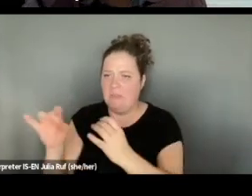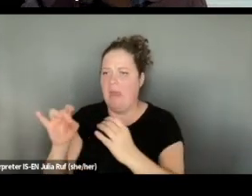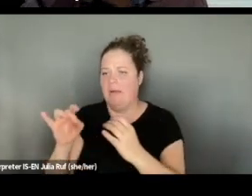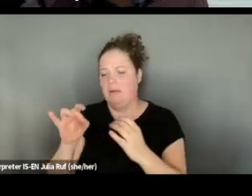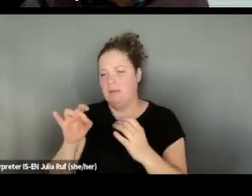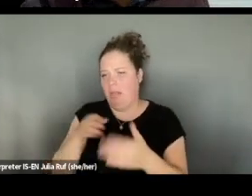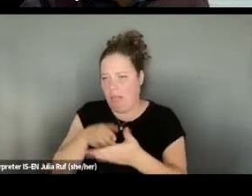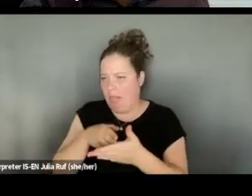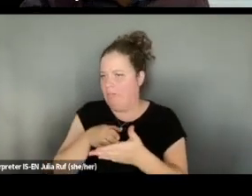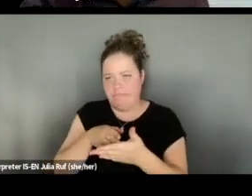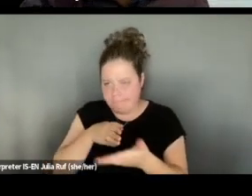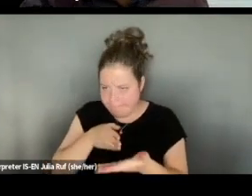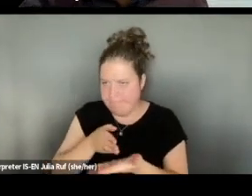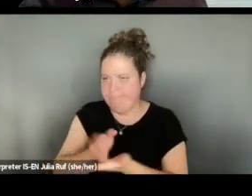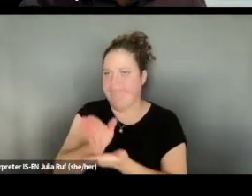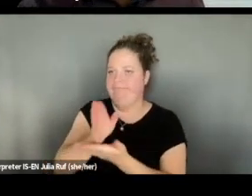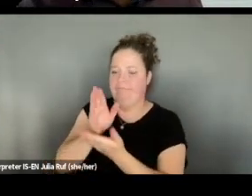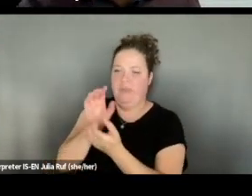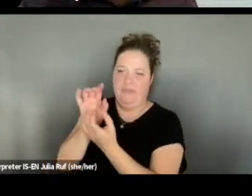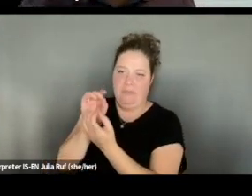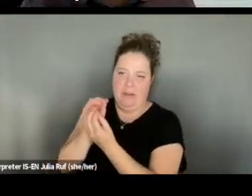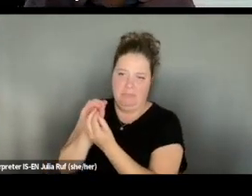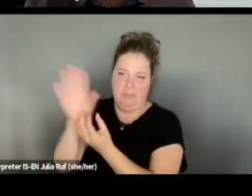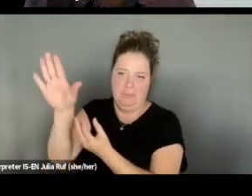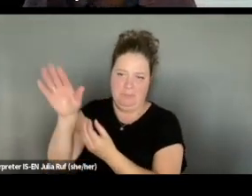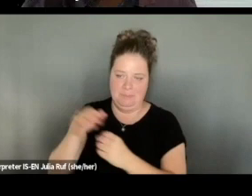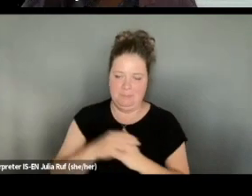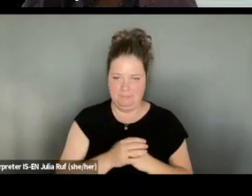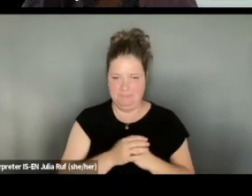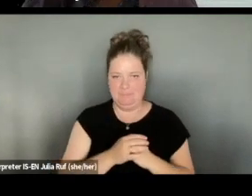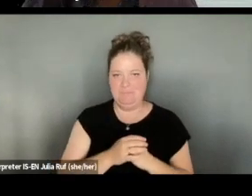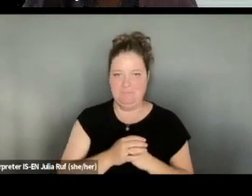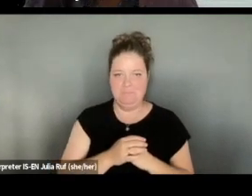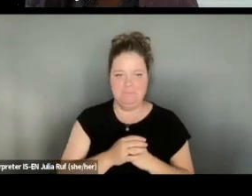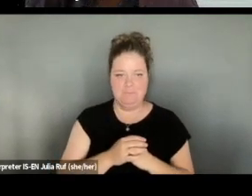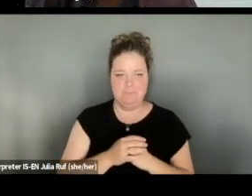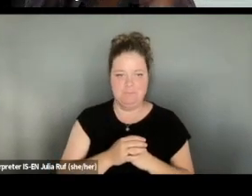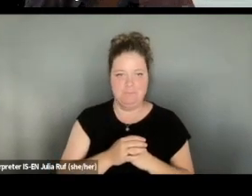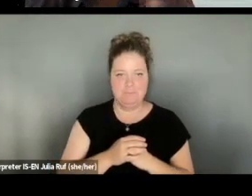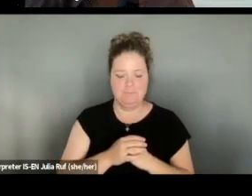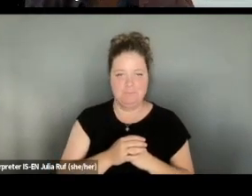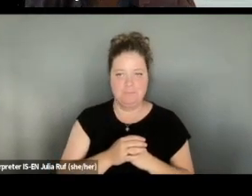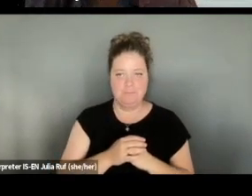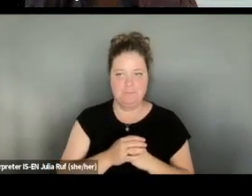mechanisms more accessible.